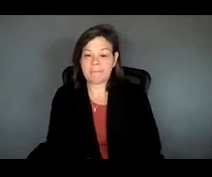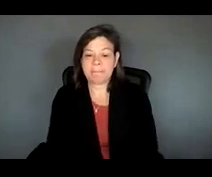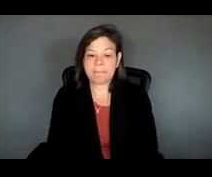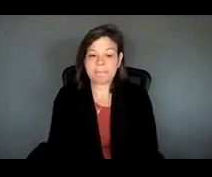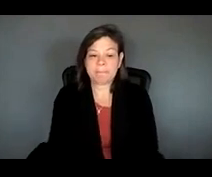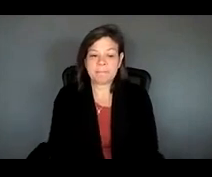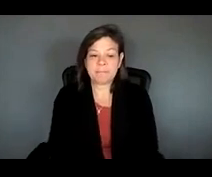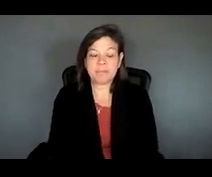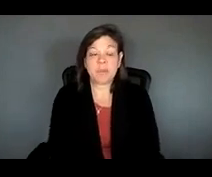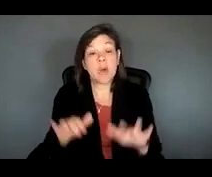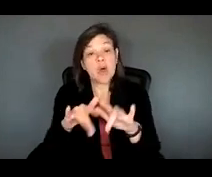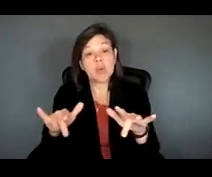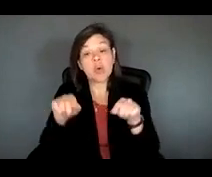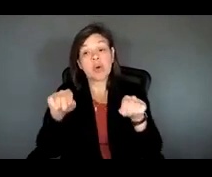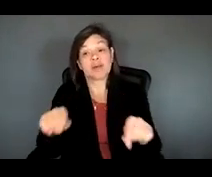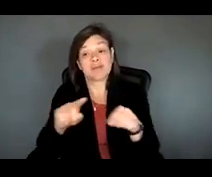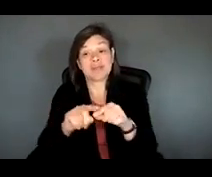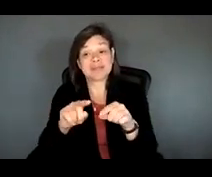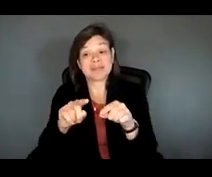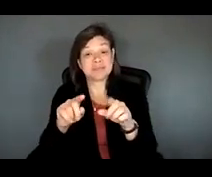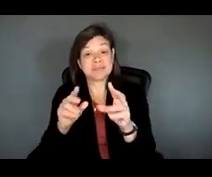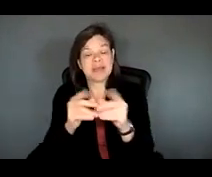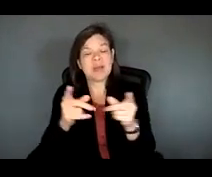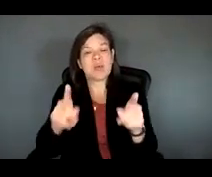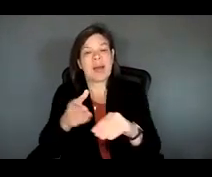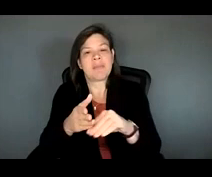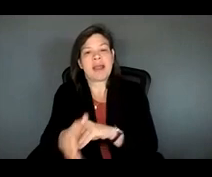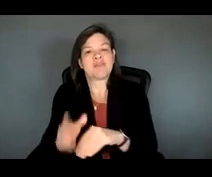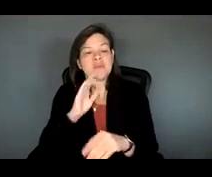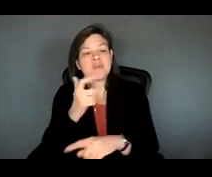A recording of this webinar will be available afterwards so you can catch up on any parts you miss.